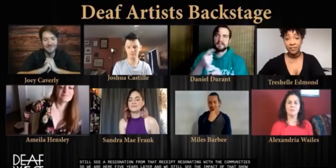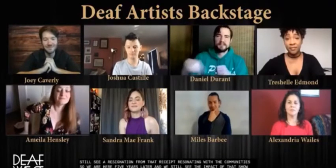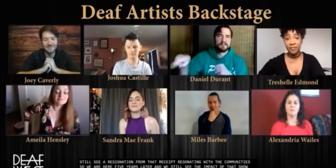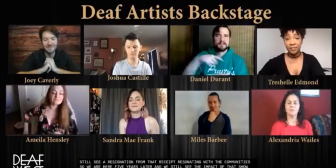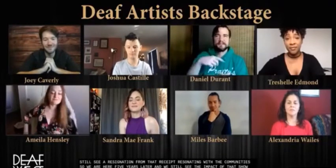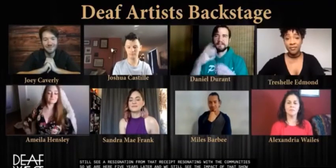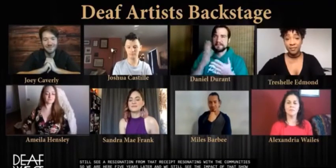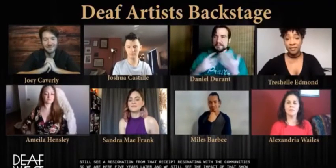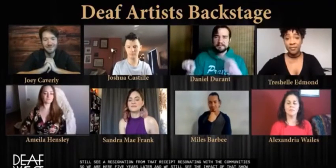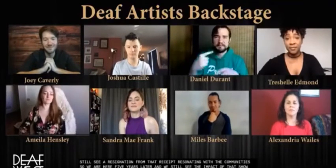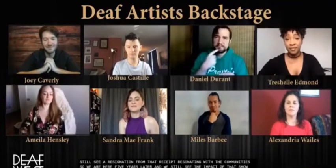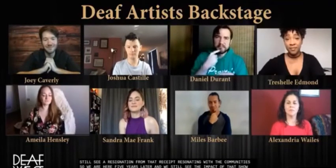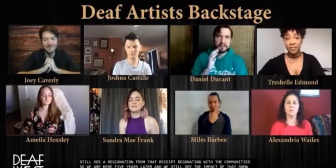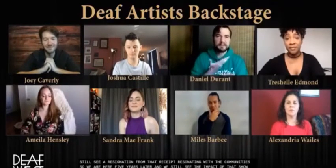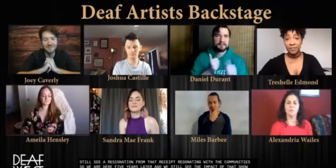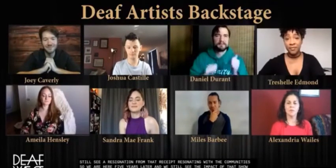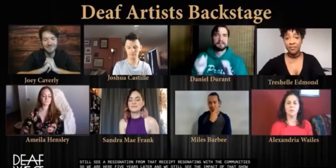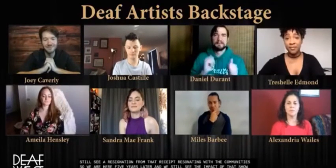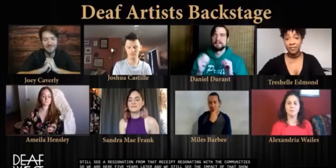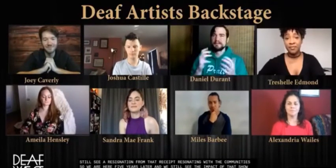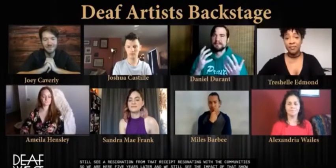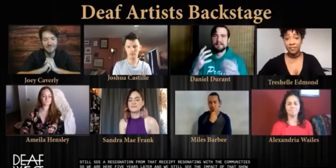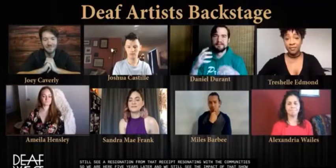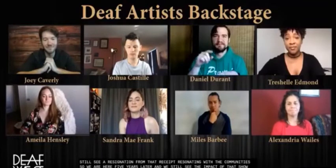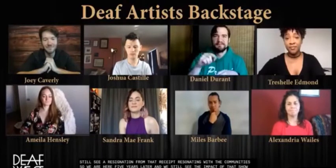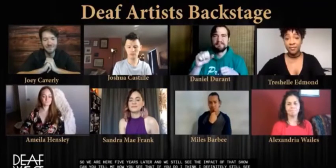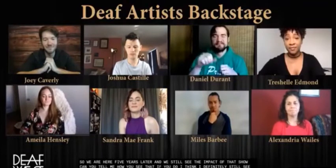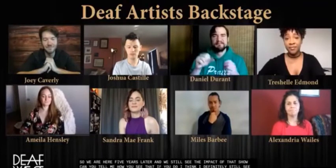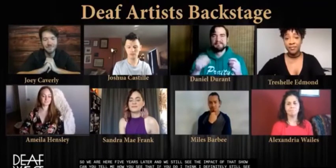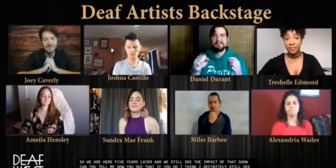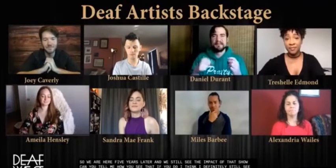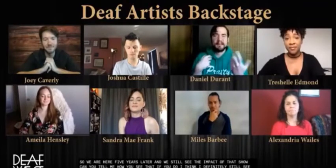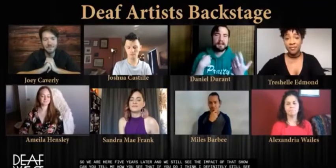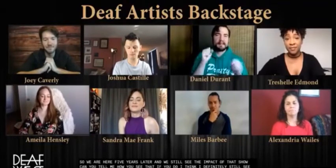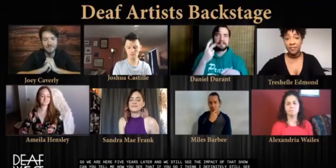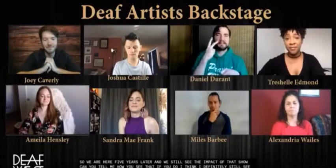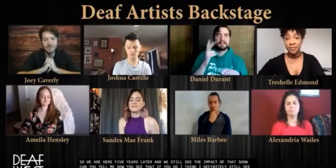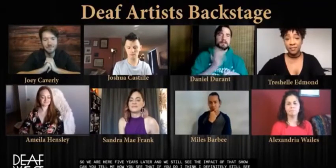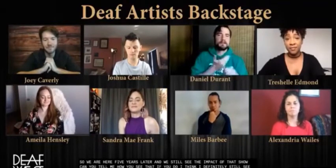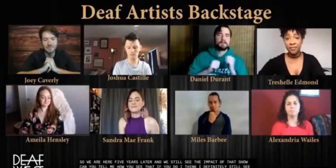I still think that there are impacts happening today even five years later. I miss being a part of the show.